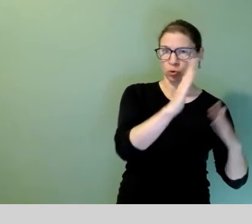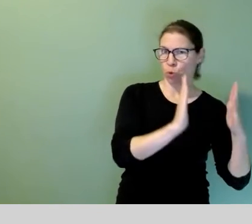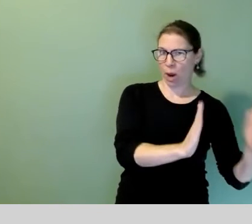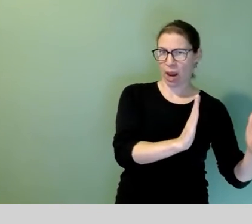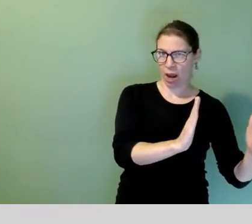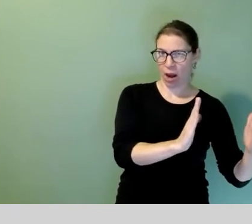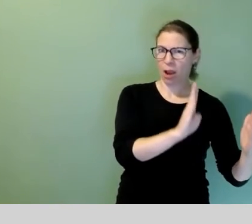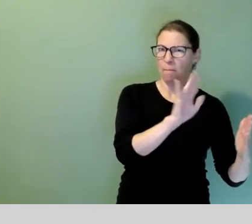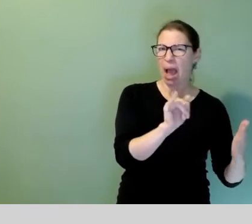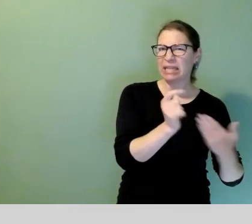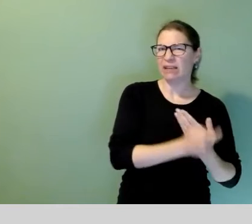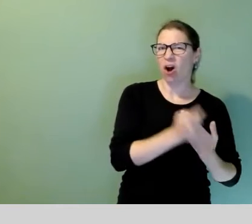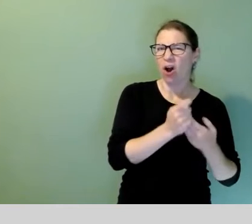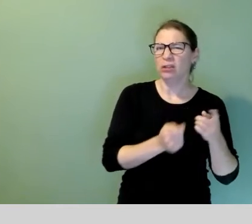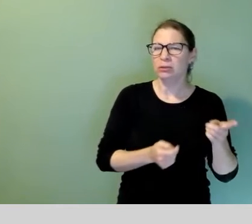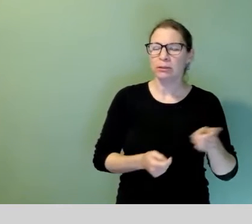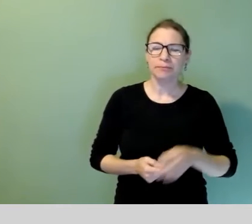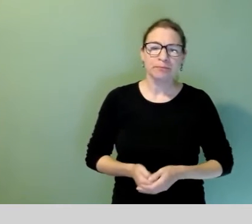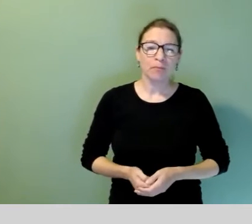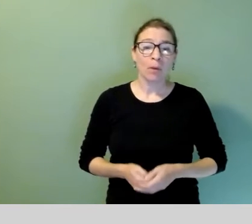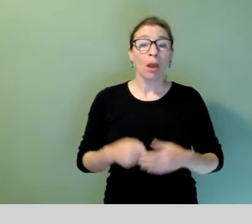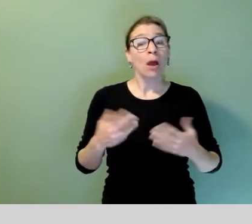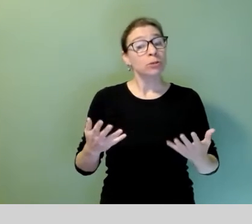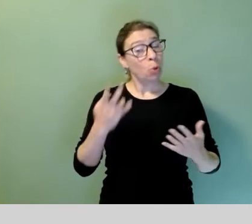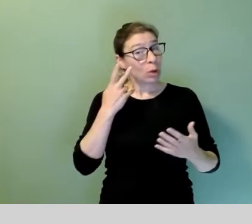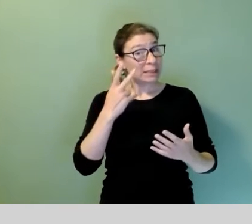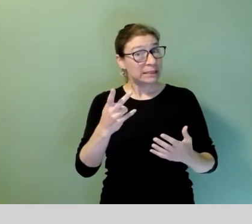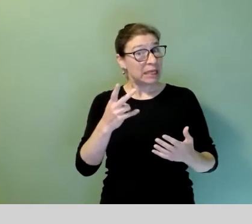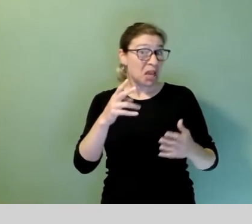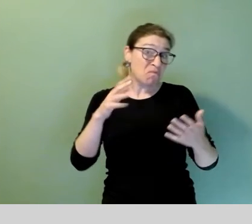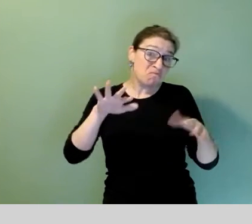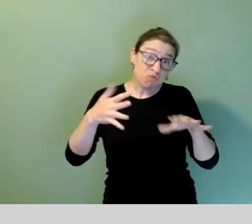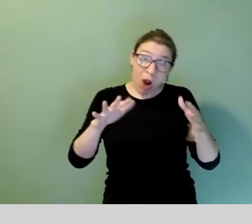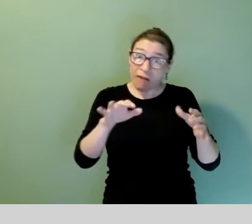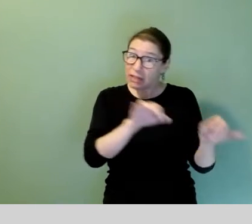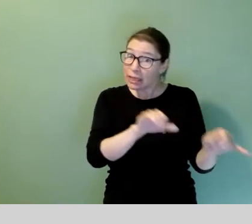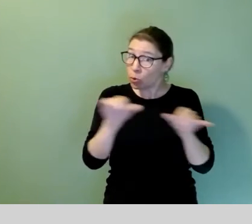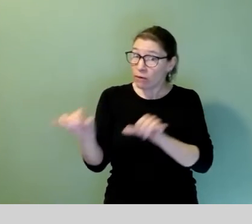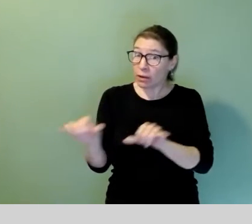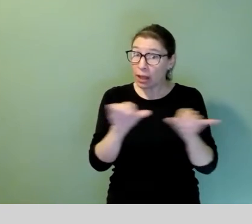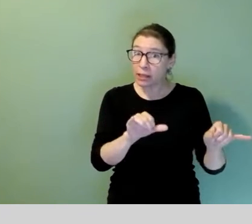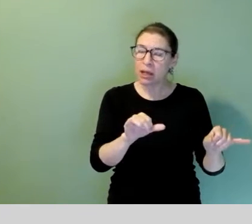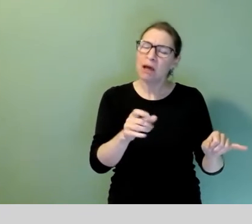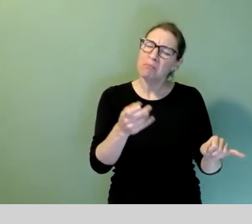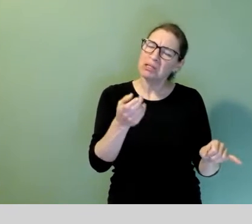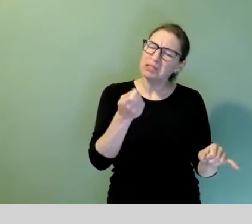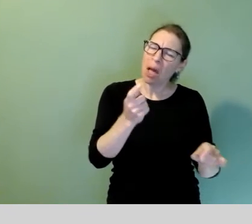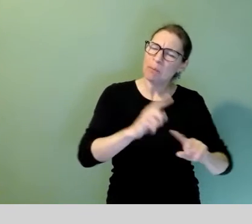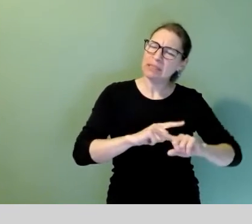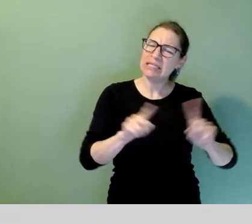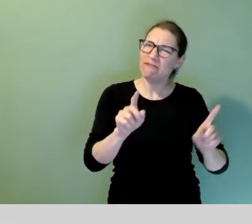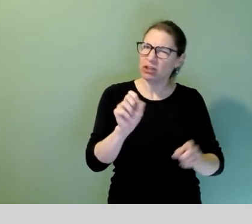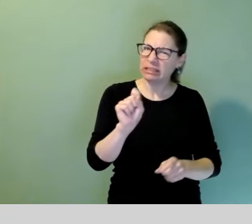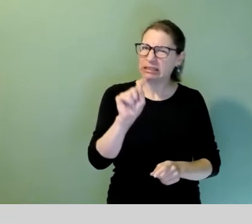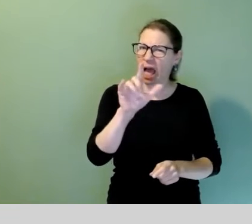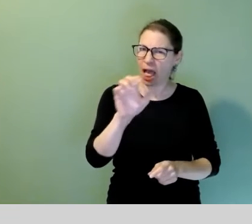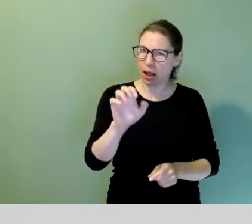it tends to be by default square. So you can see that they're roughly equivalent with some differences in style.